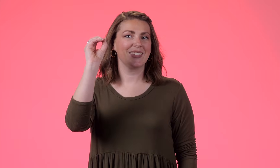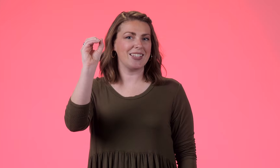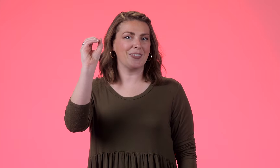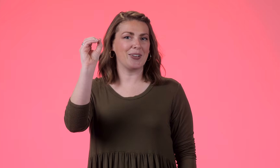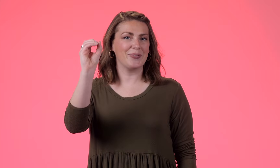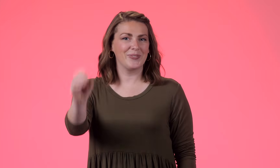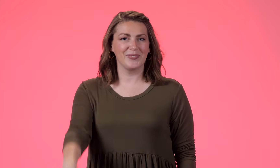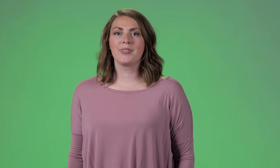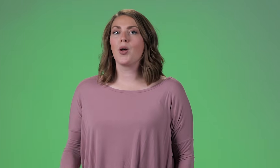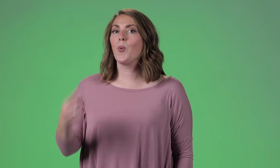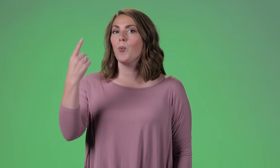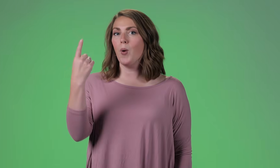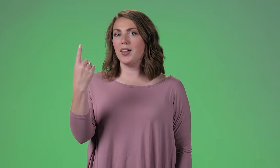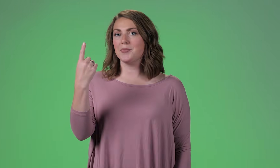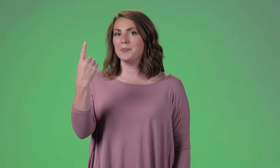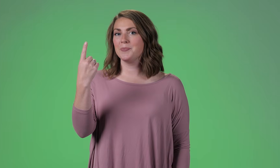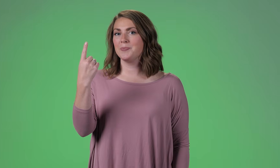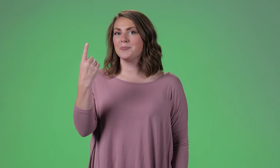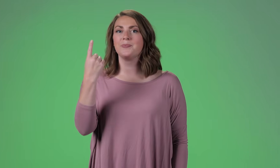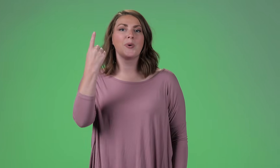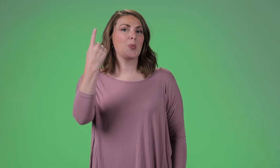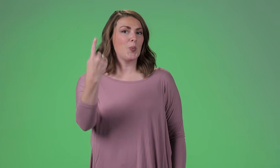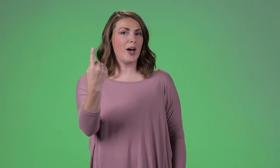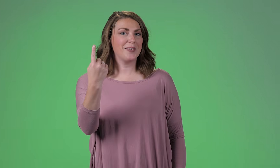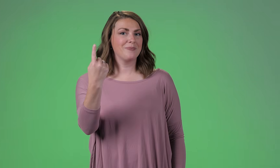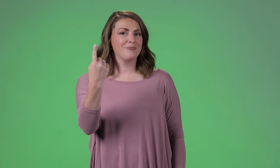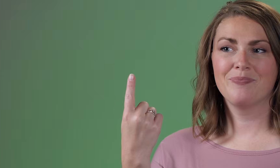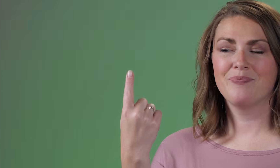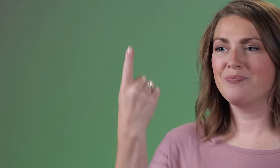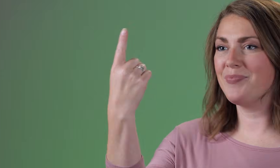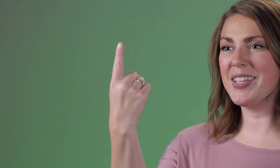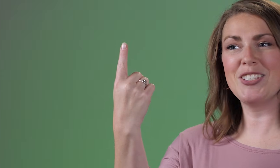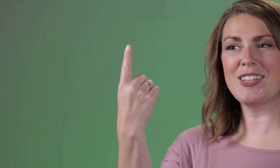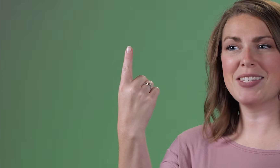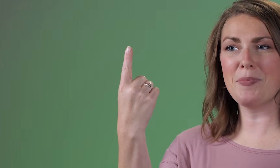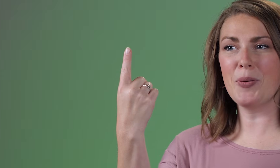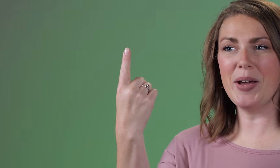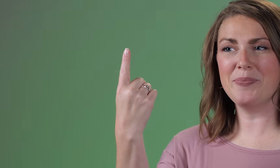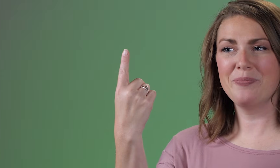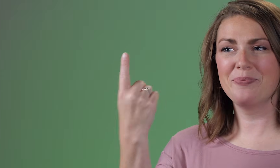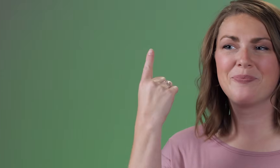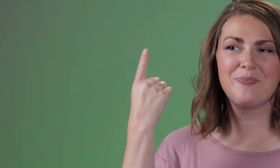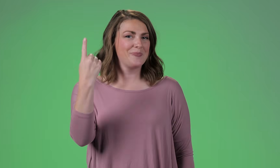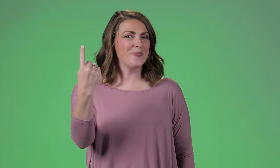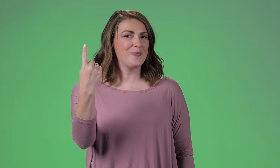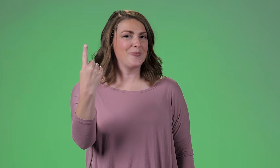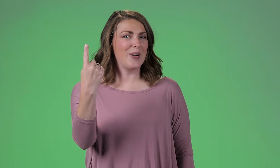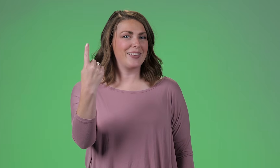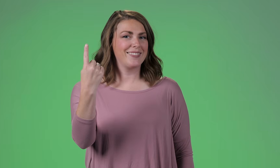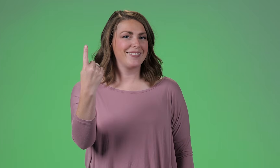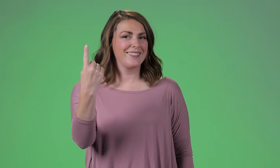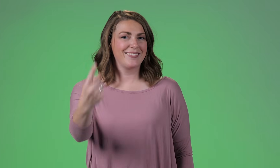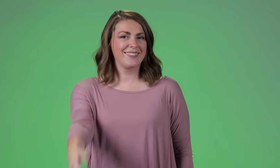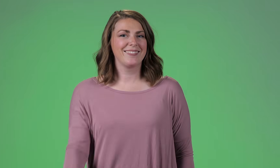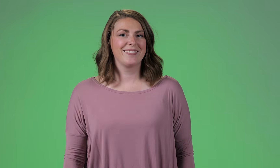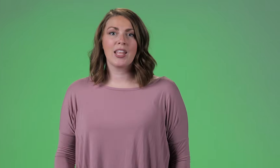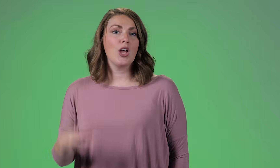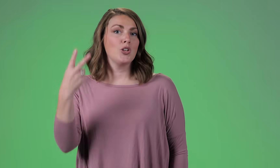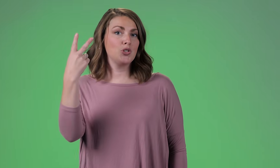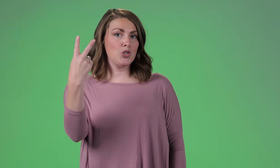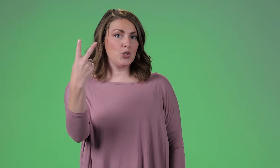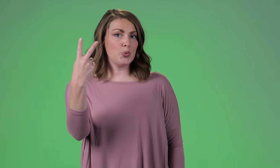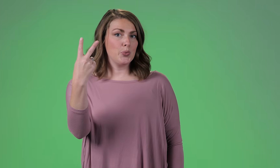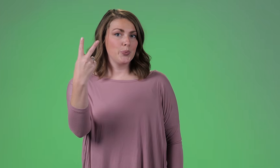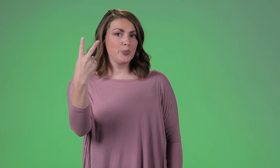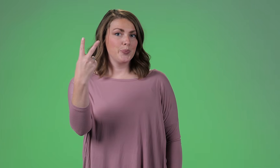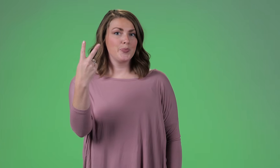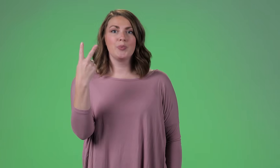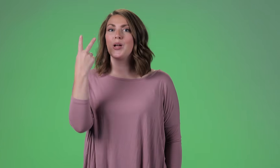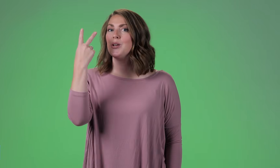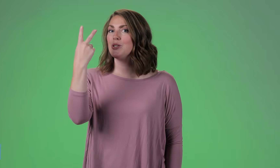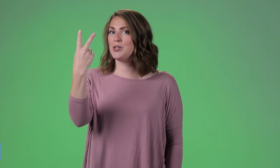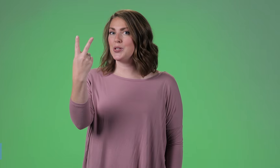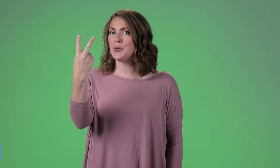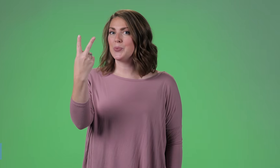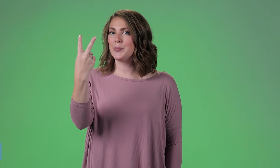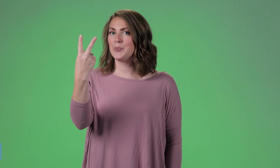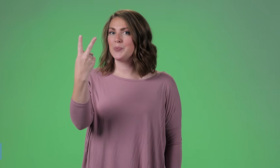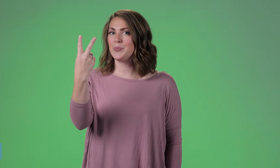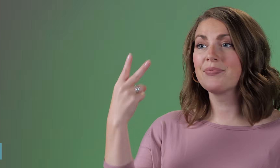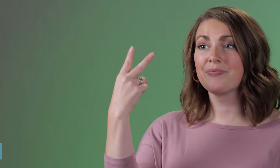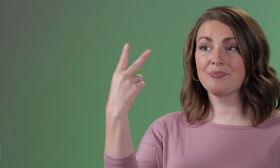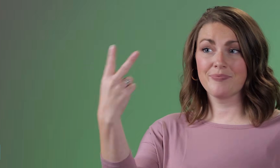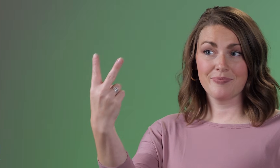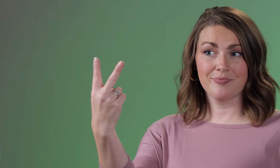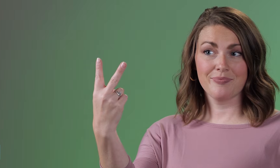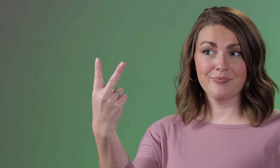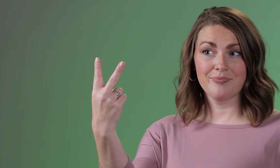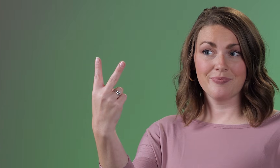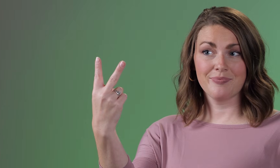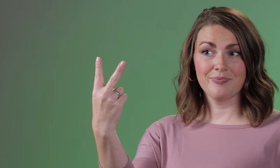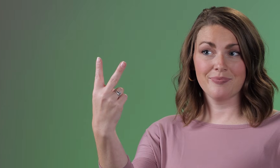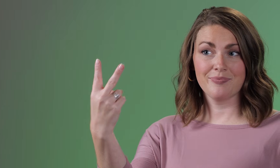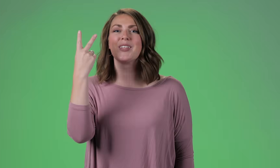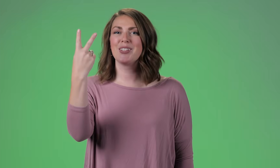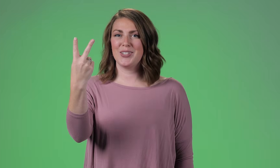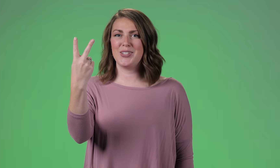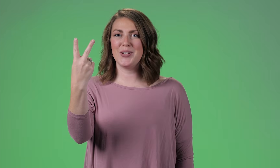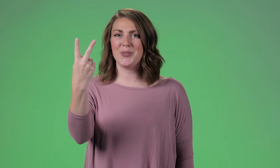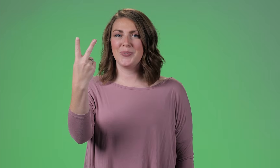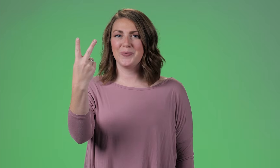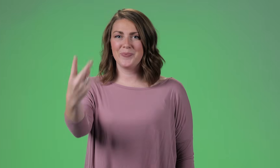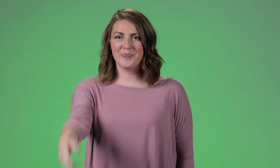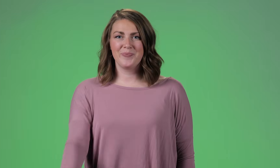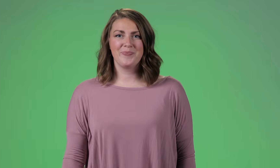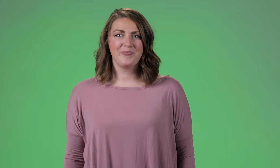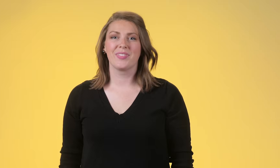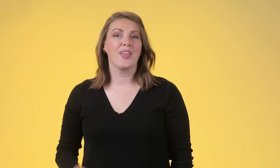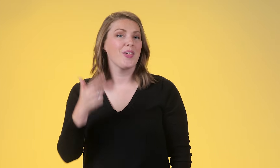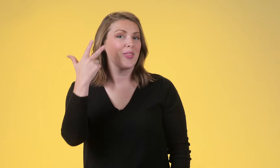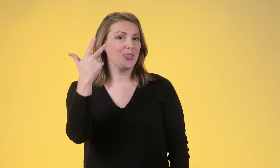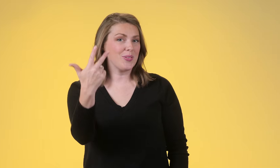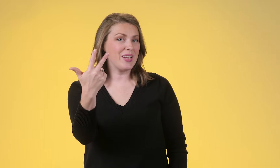One, one it's just the number one, 1. Two, two it's just the number two, 2. Three,